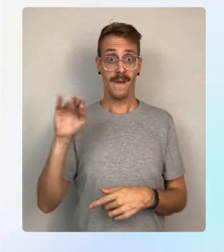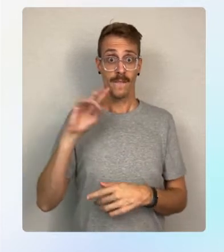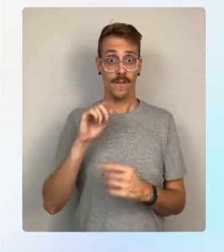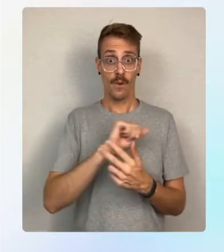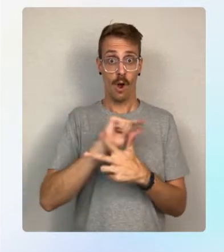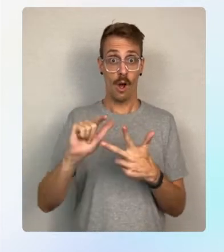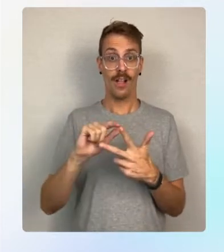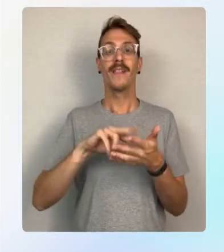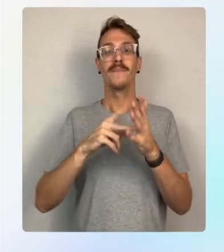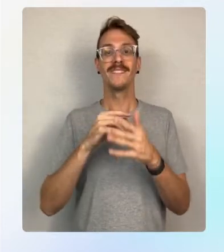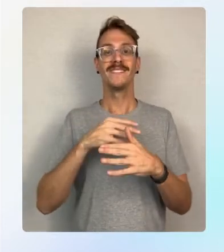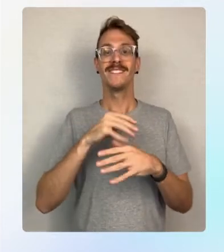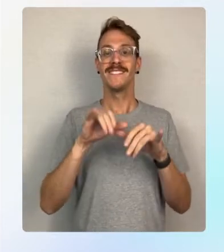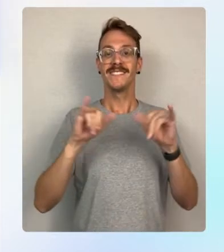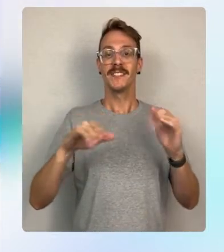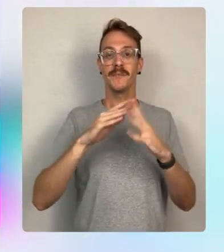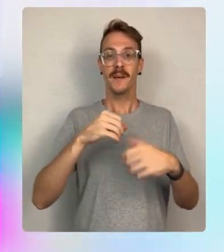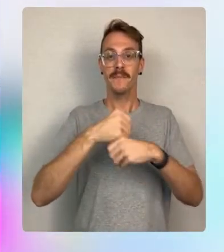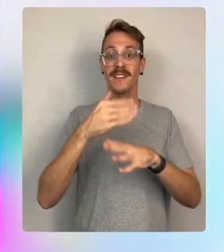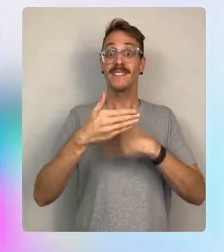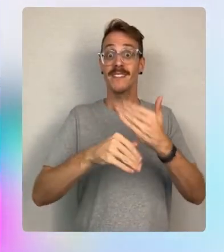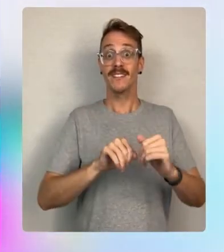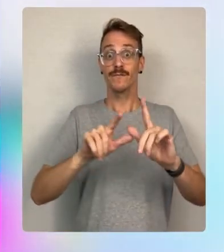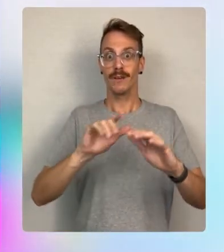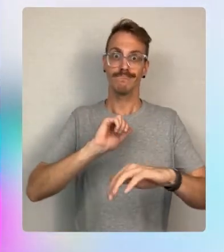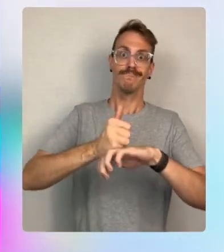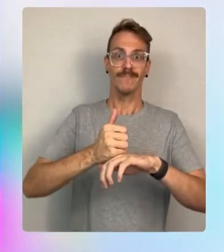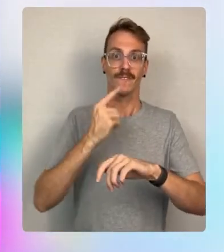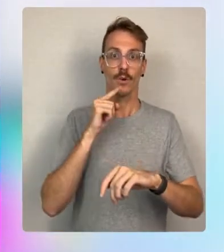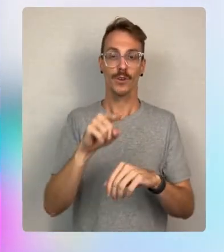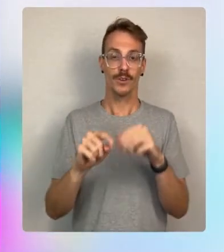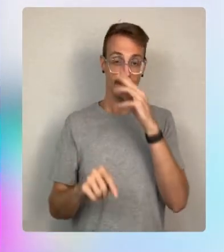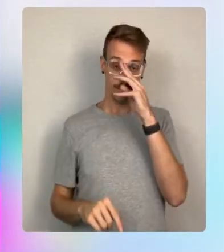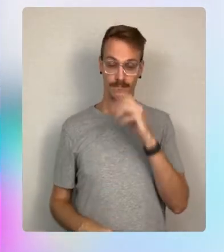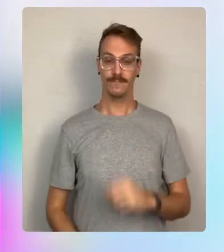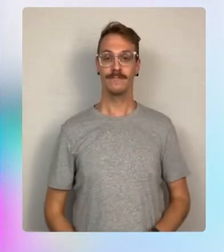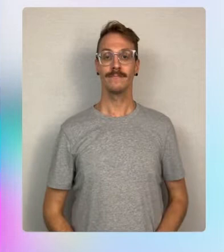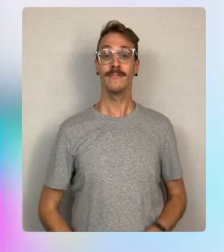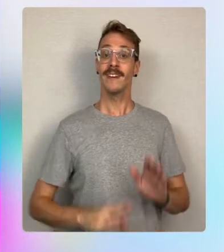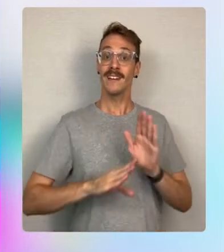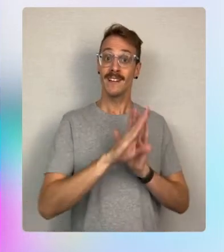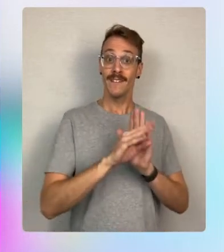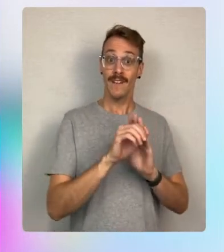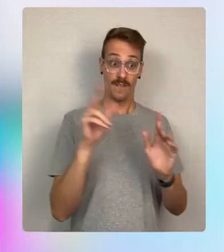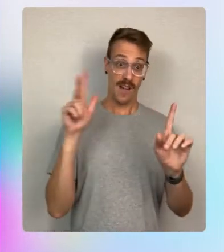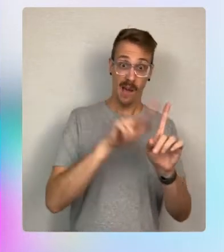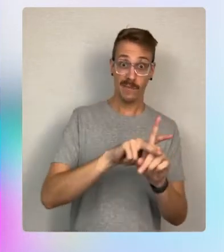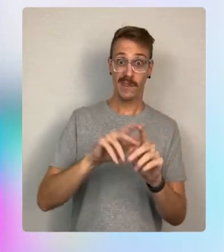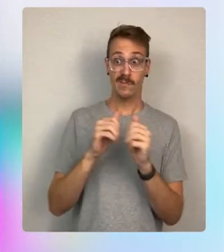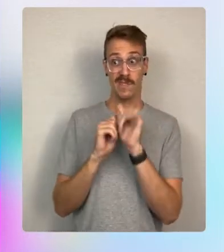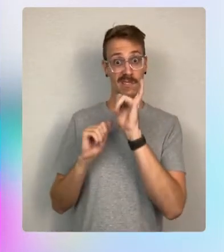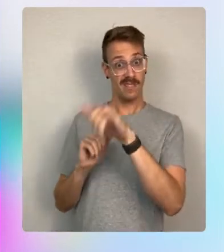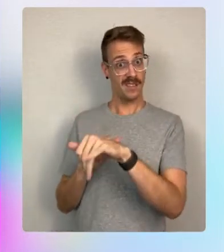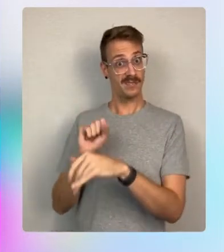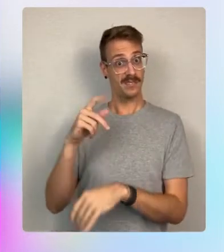to generate the next frame for you. Developer adoption of Application SpaceWarp has been fantastic,